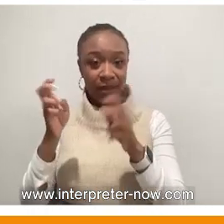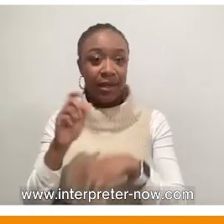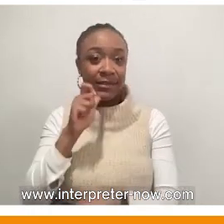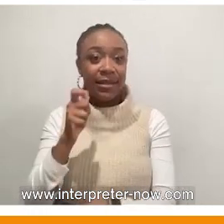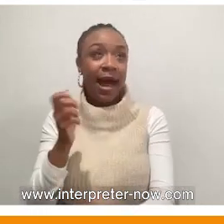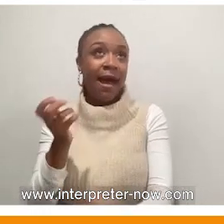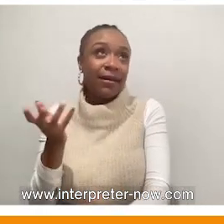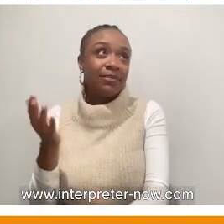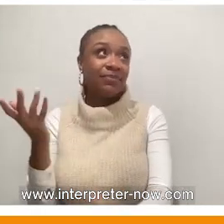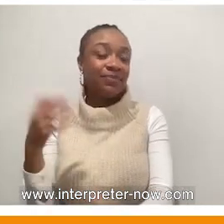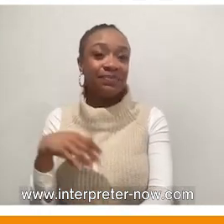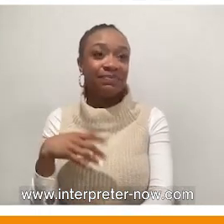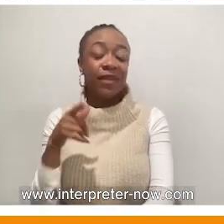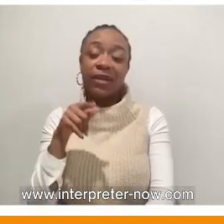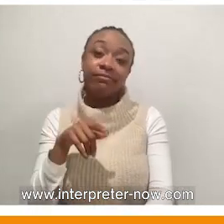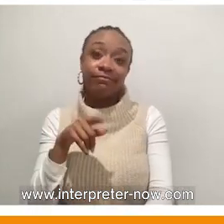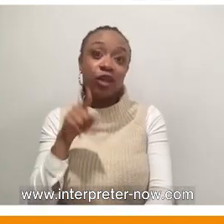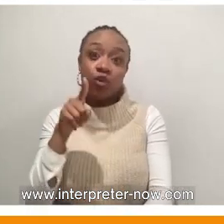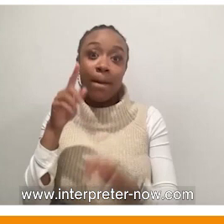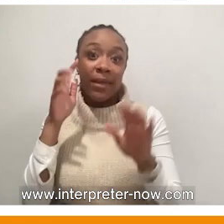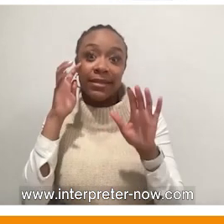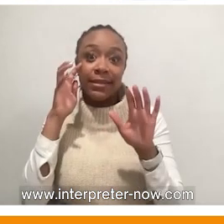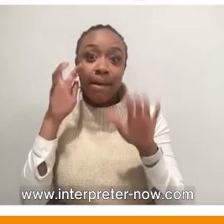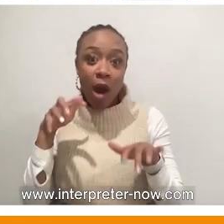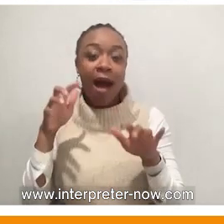You'd be just surprised.